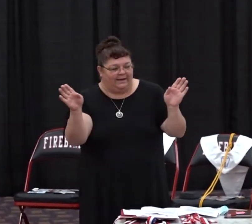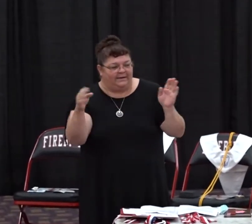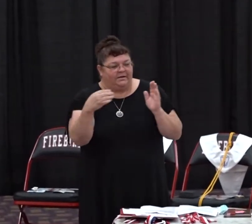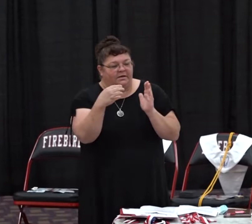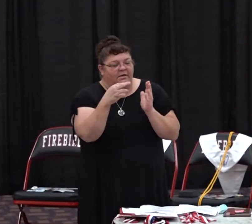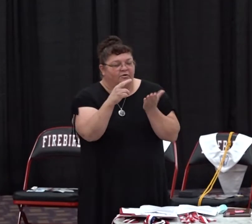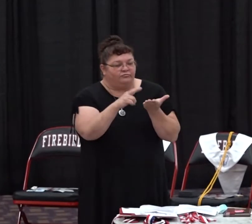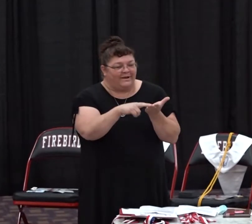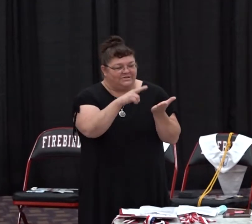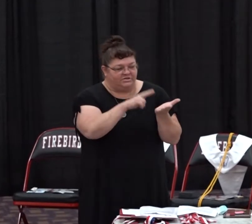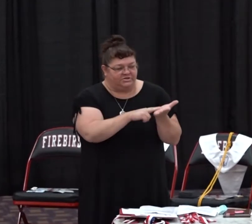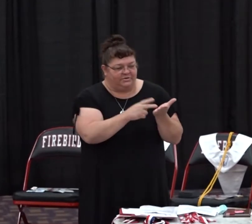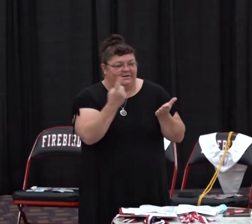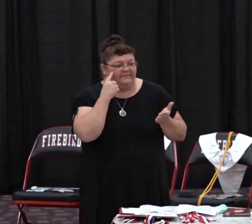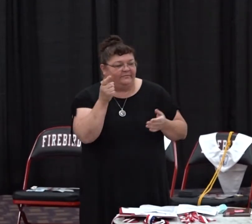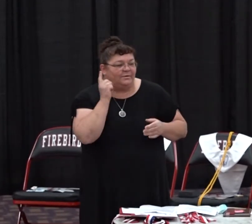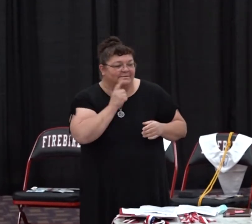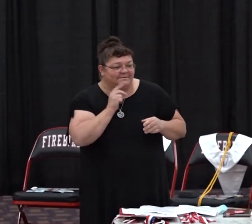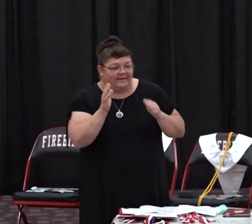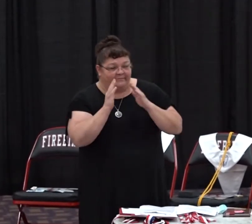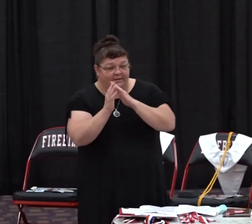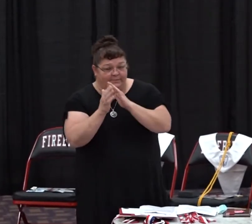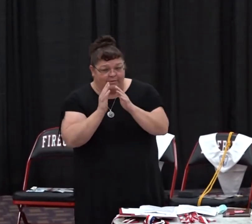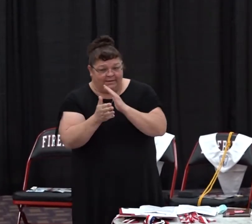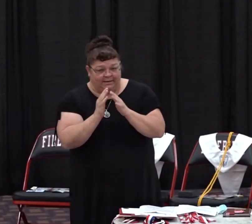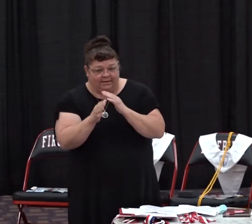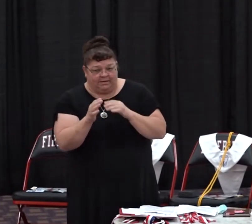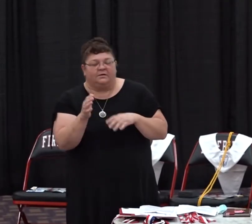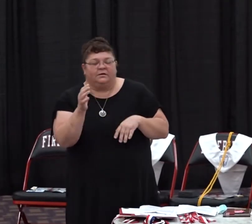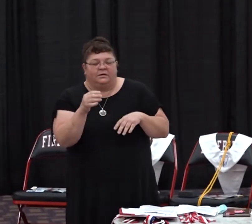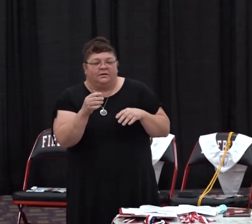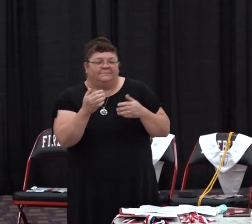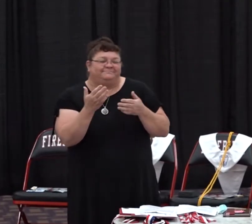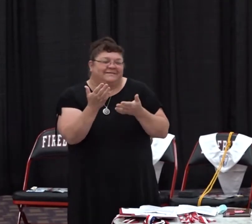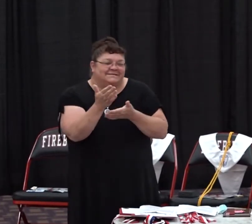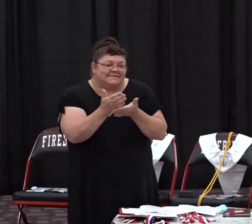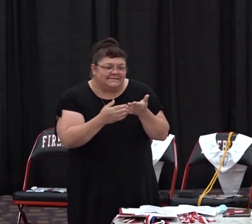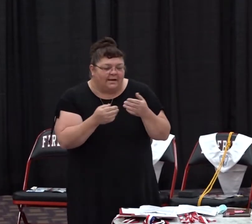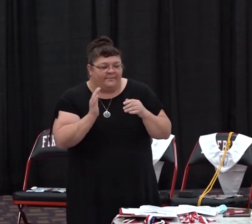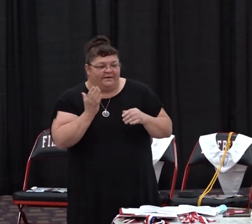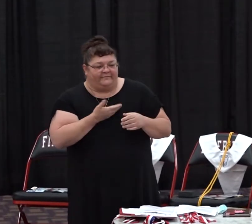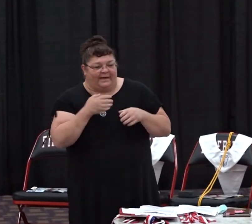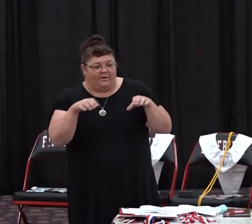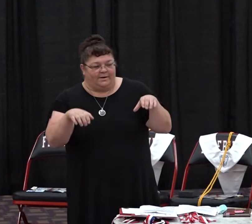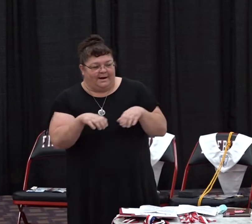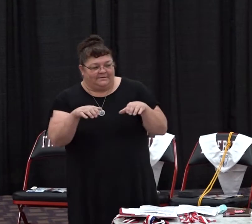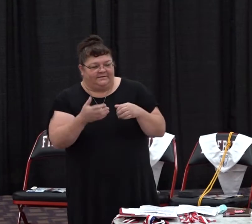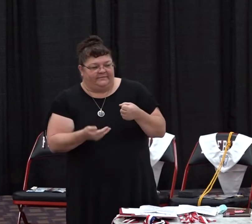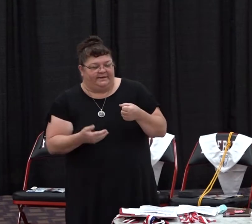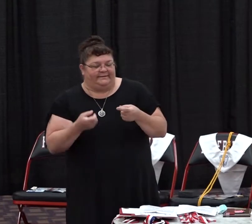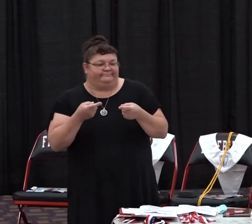we're setting up a county wide registration for the Deaf community, and working with the police officers.